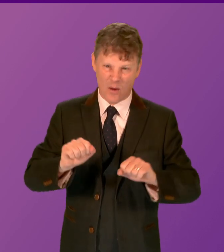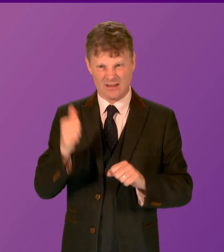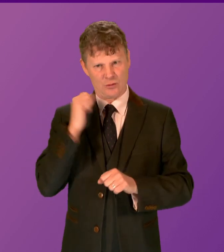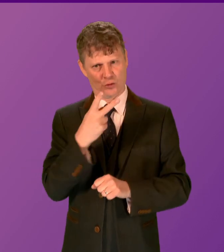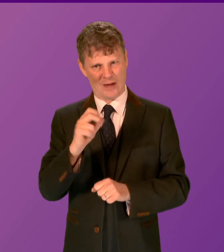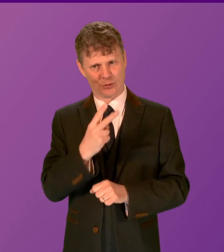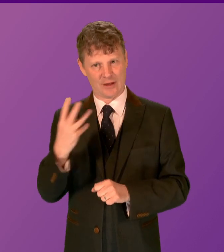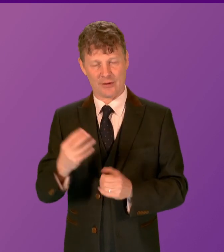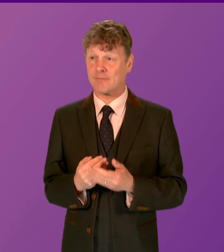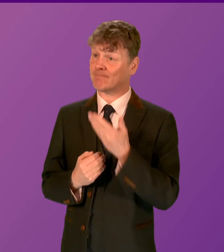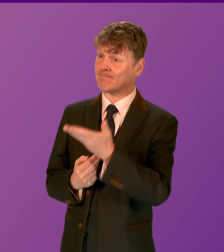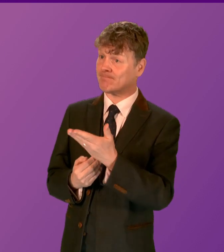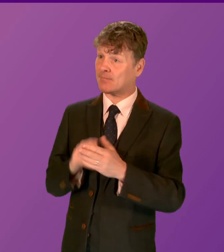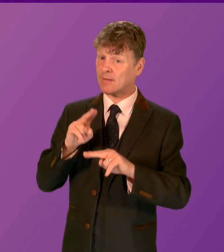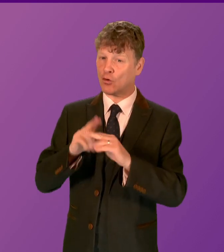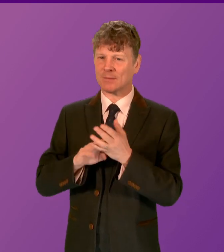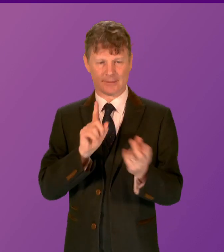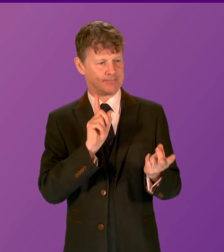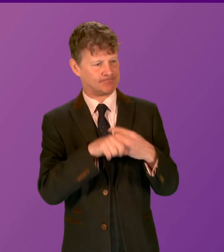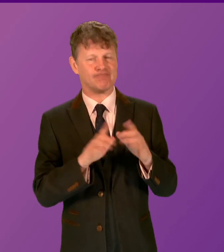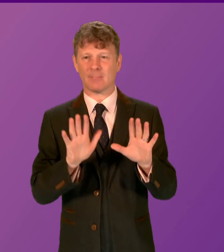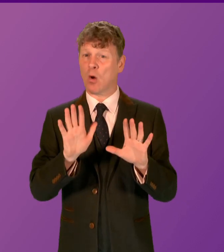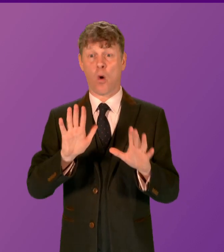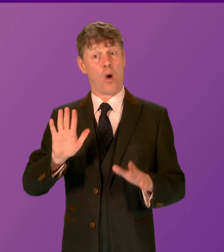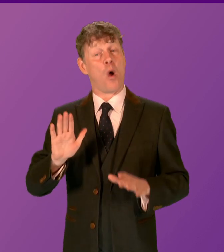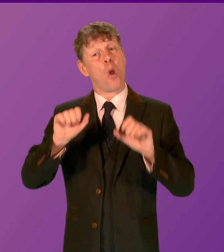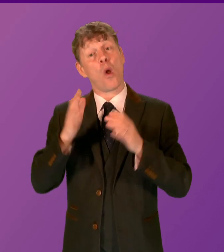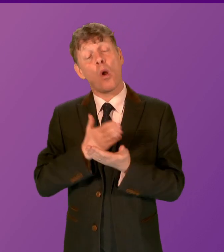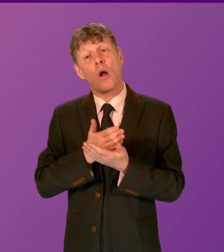I emphasise that all long waits are unacceptable.